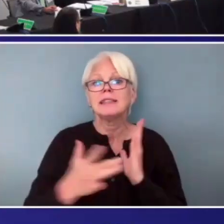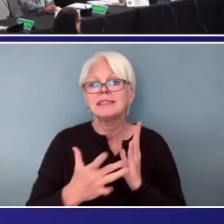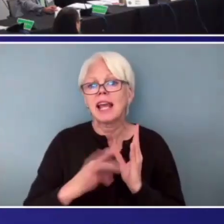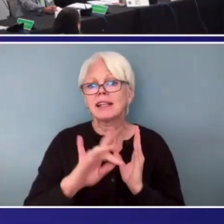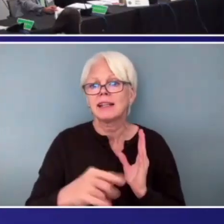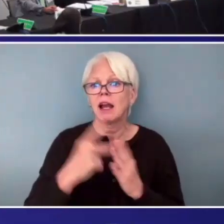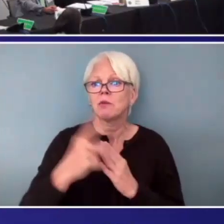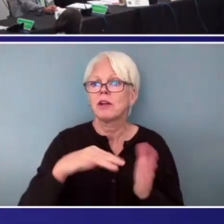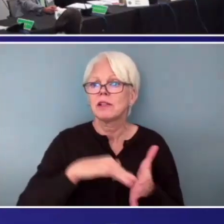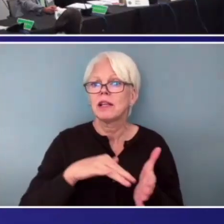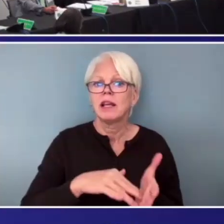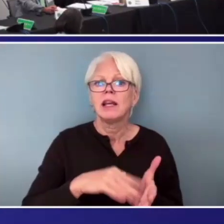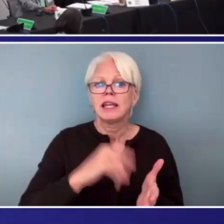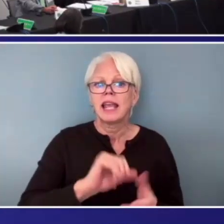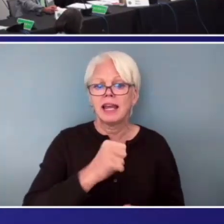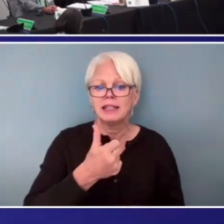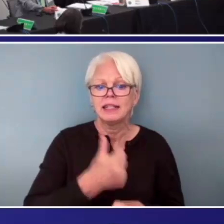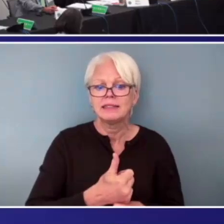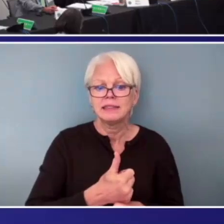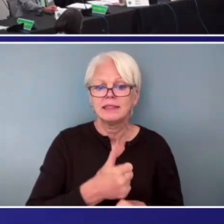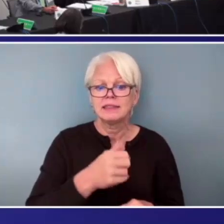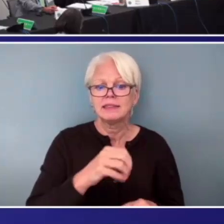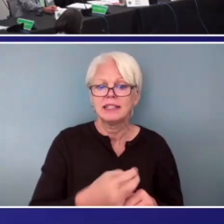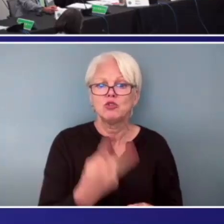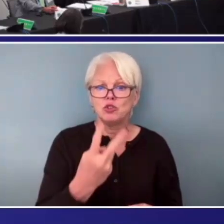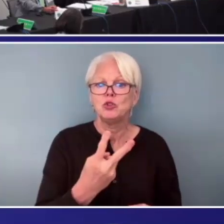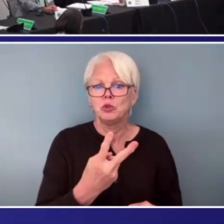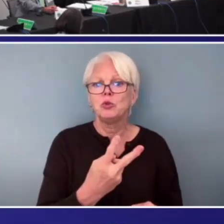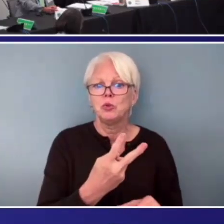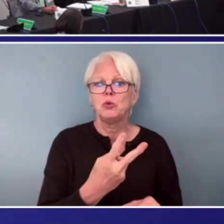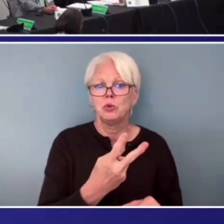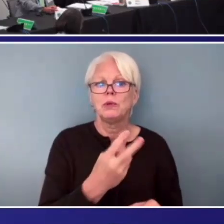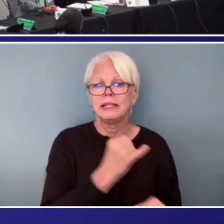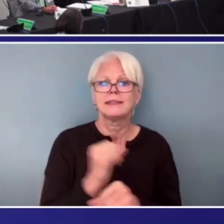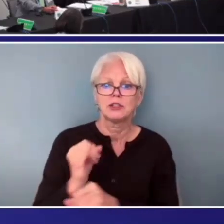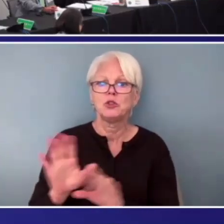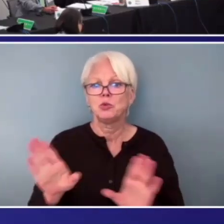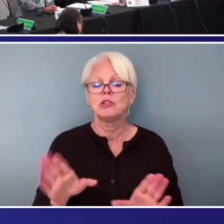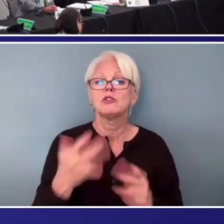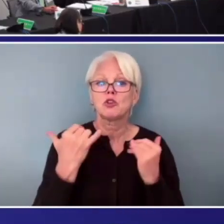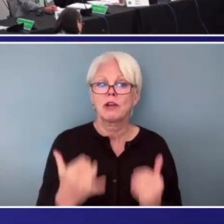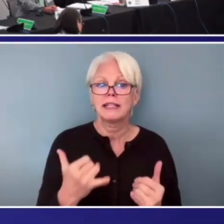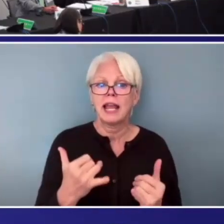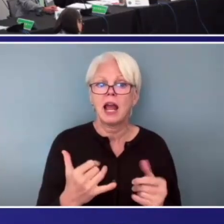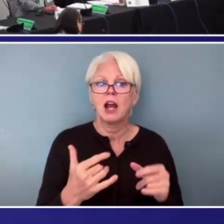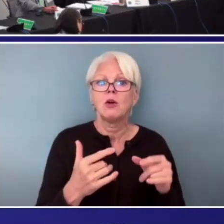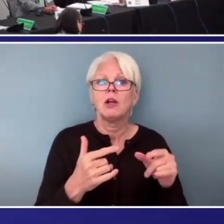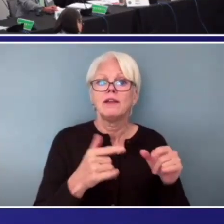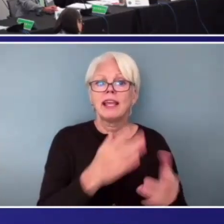can exist at two institutions. So right now, they could cease to be enrolled in a program of study at one